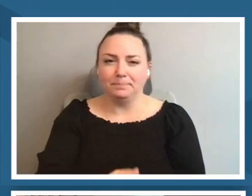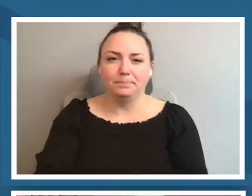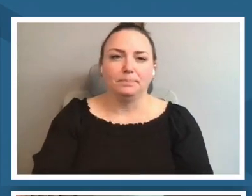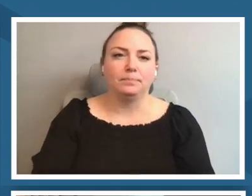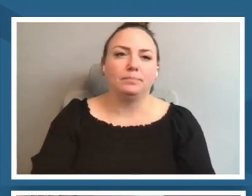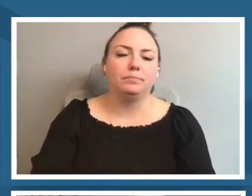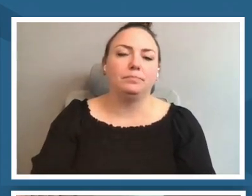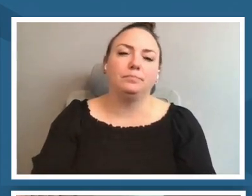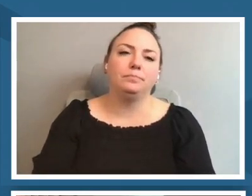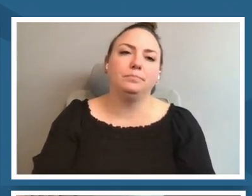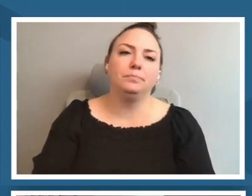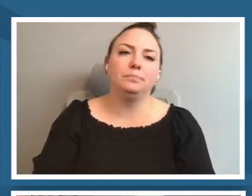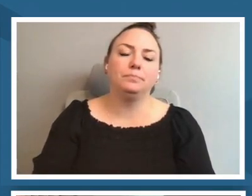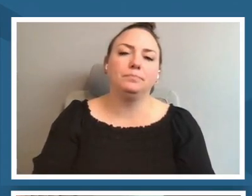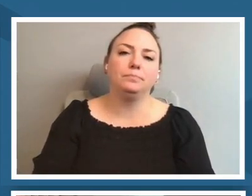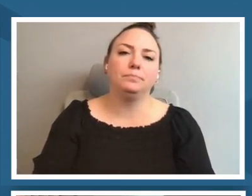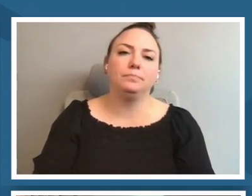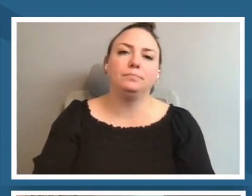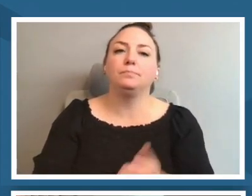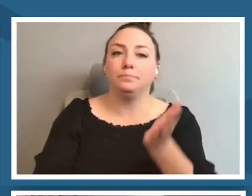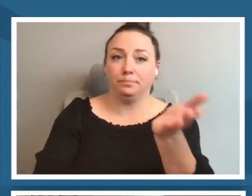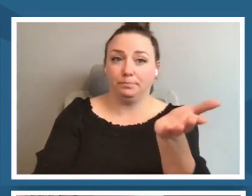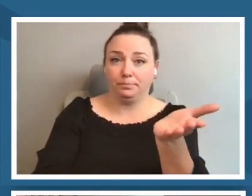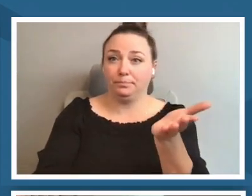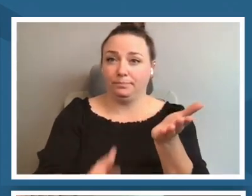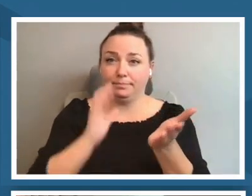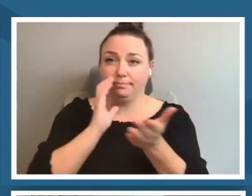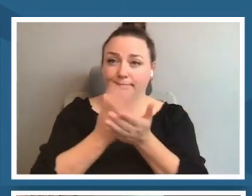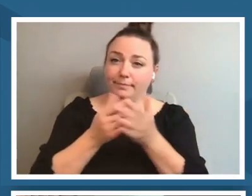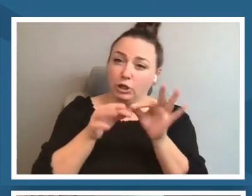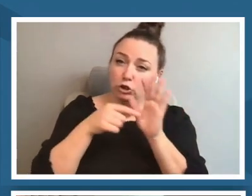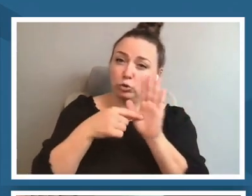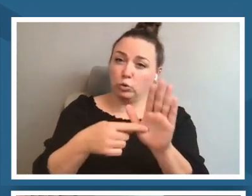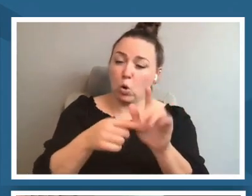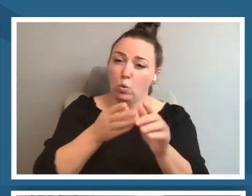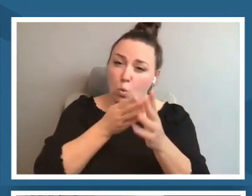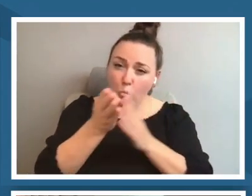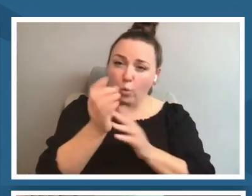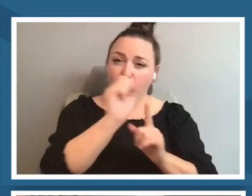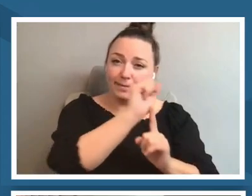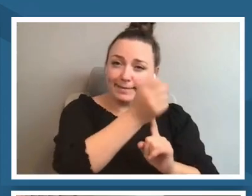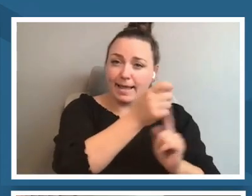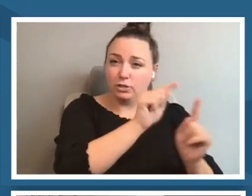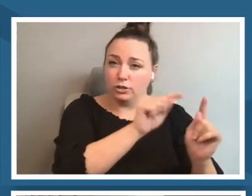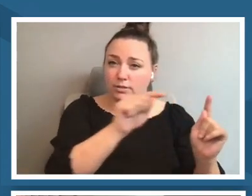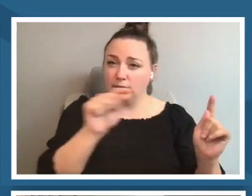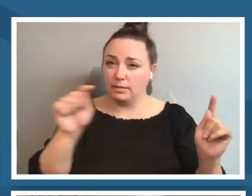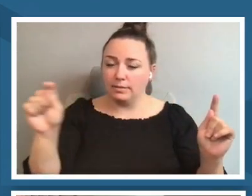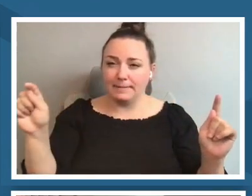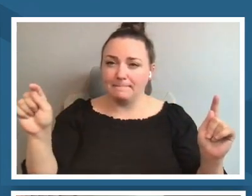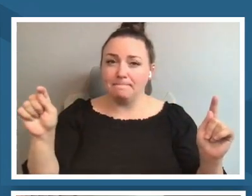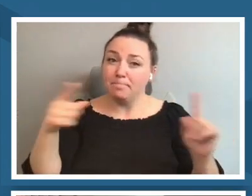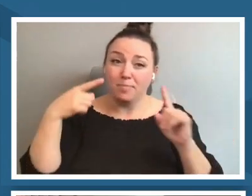here i show them that and work them through the stages and again the the